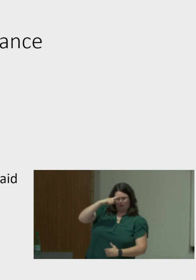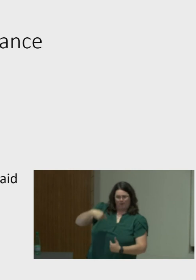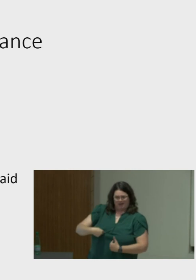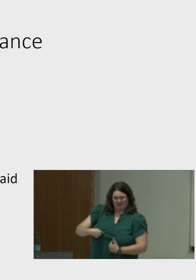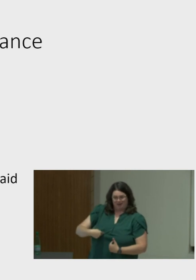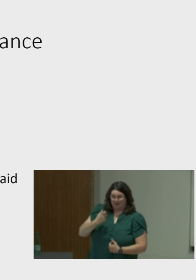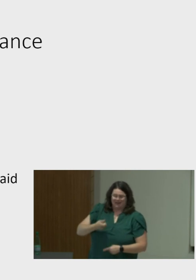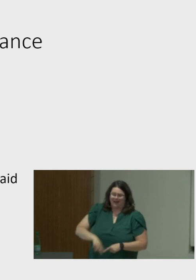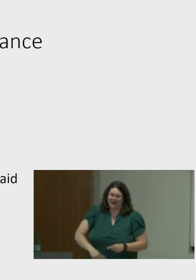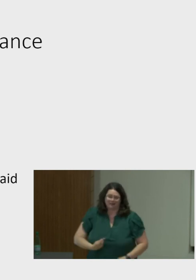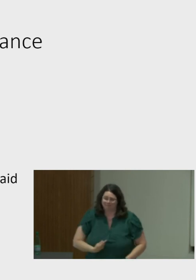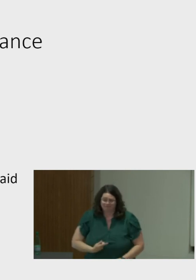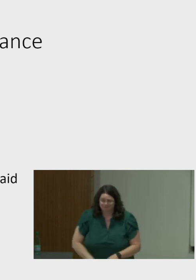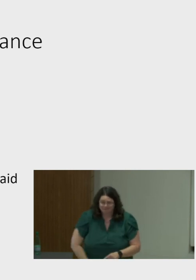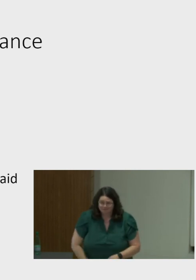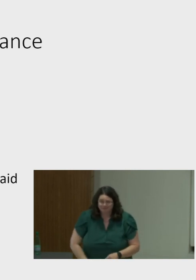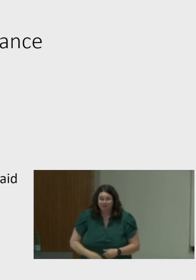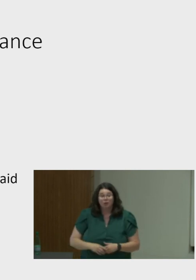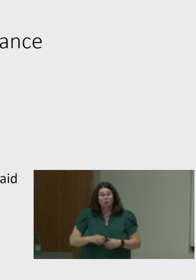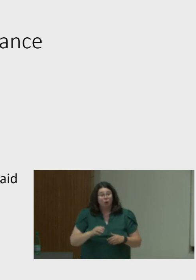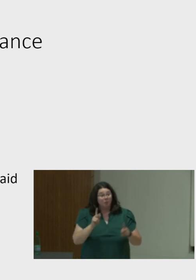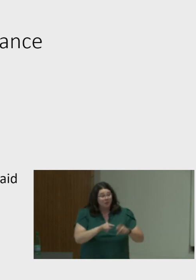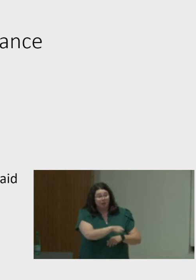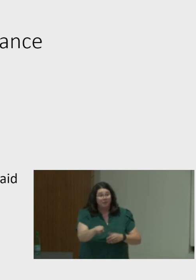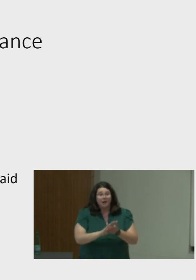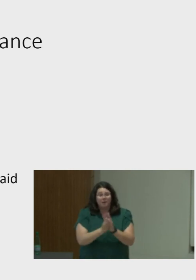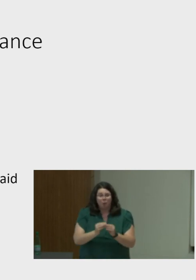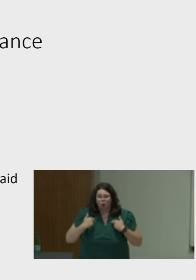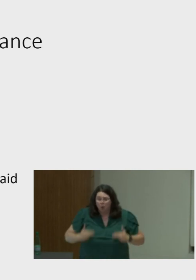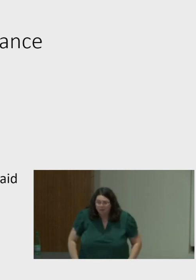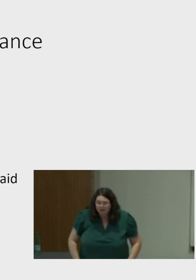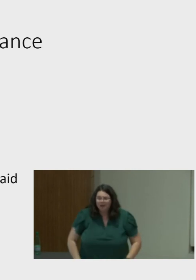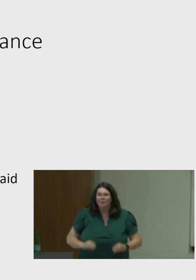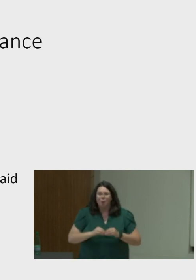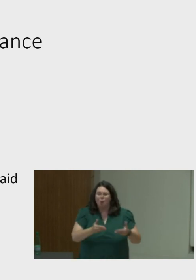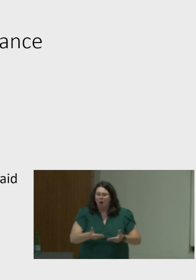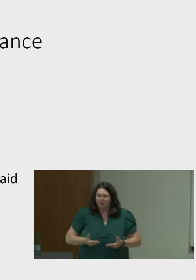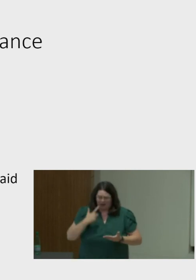making them more human and more welcoming. Without vulnerability,